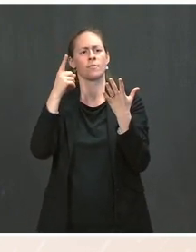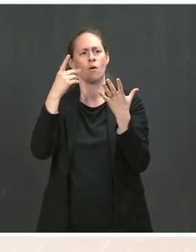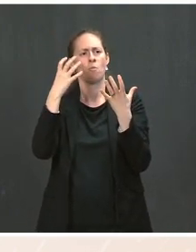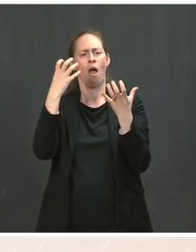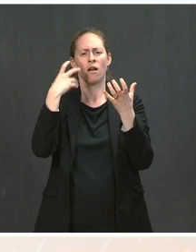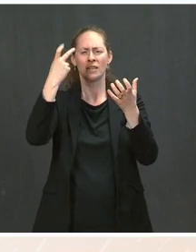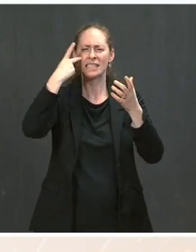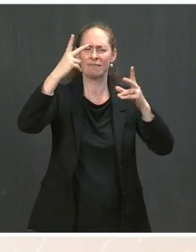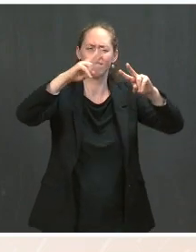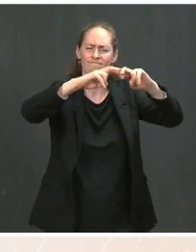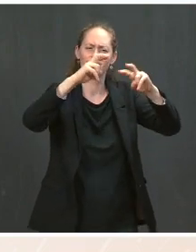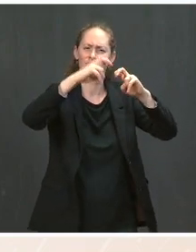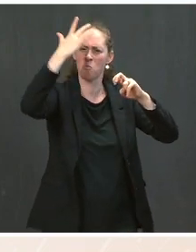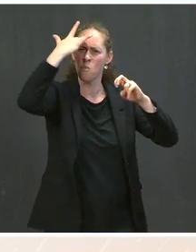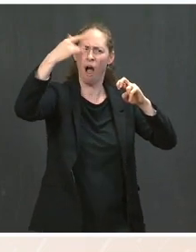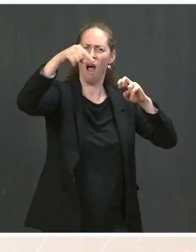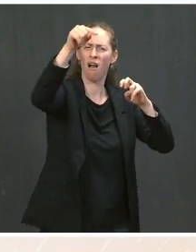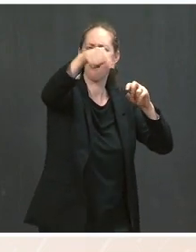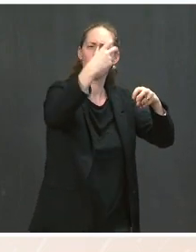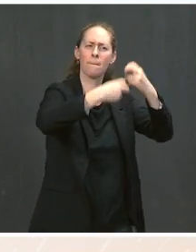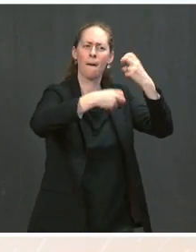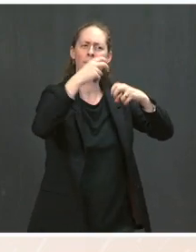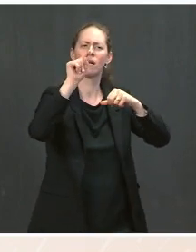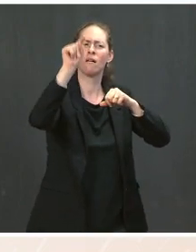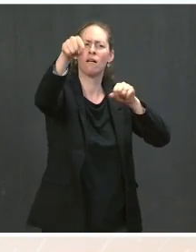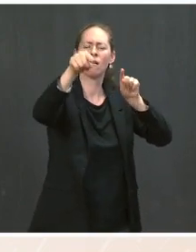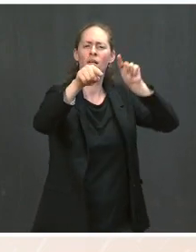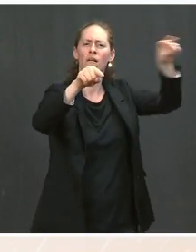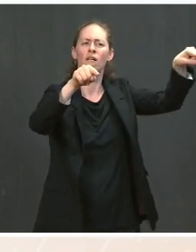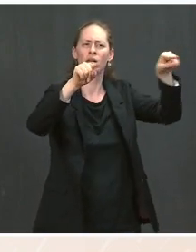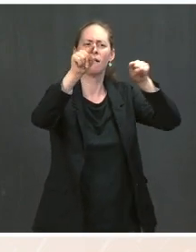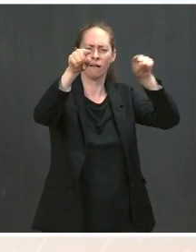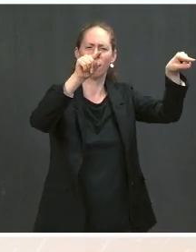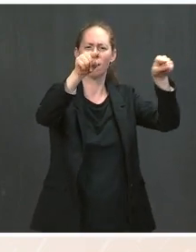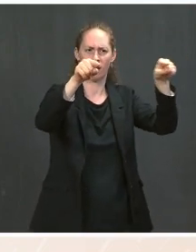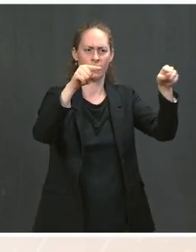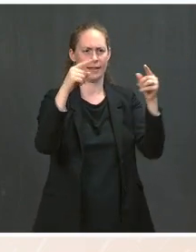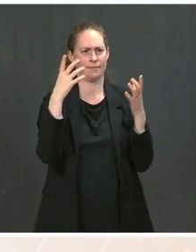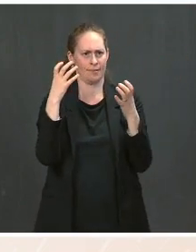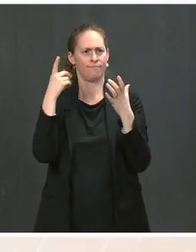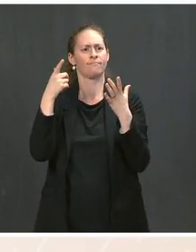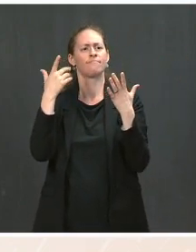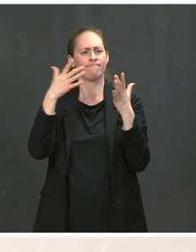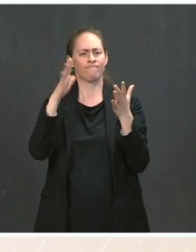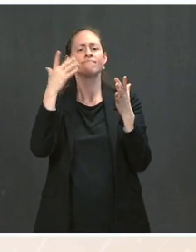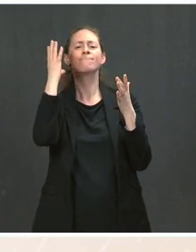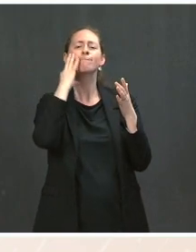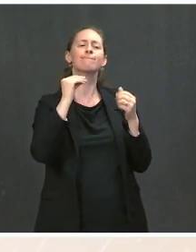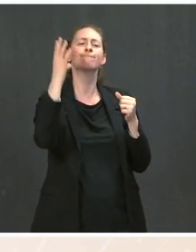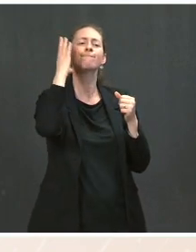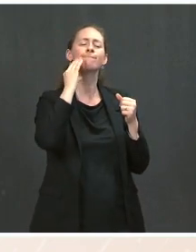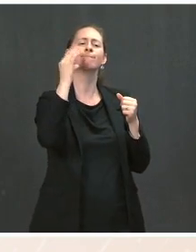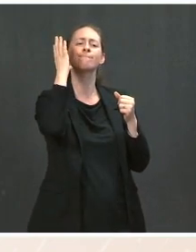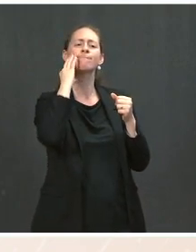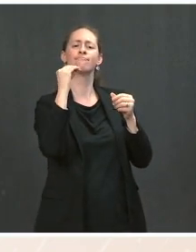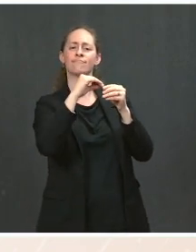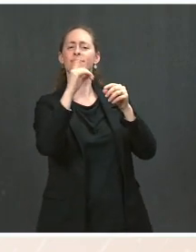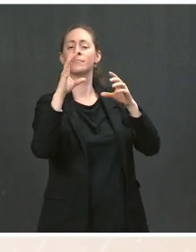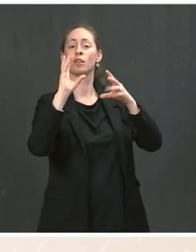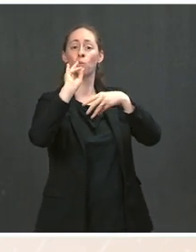has a great deal of experience in the region, in the Western Hemisphere. He has been name- -- he was named to that position only just a few weeks ago,